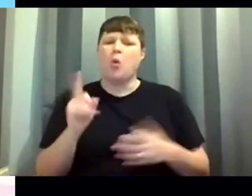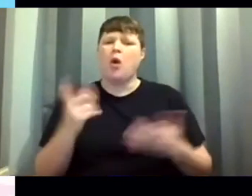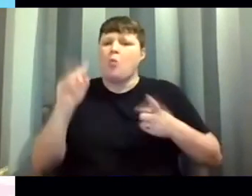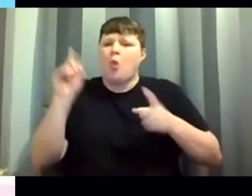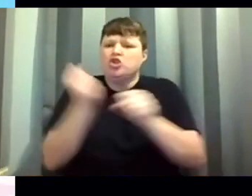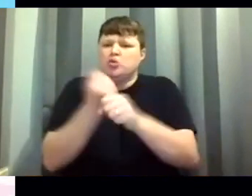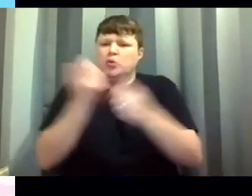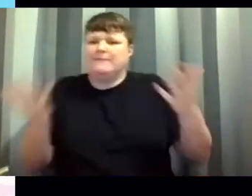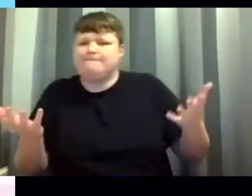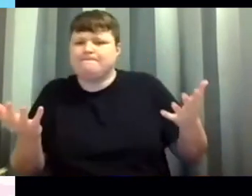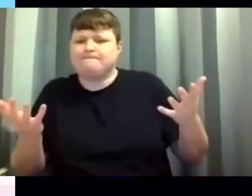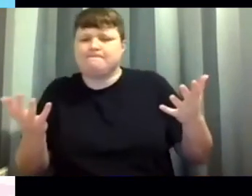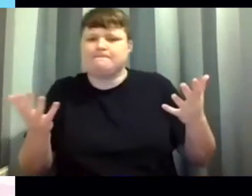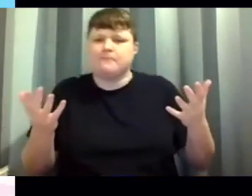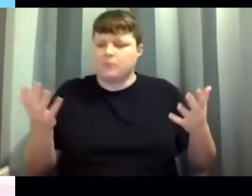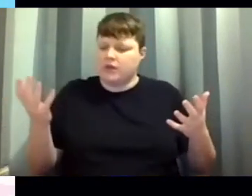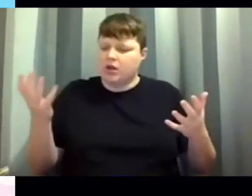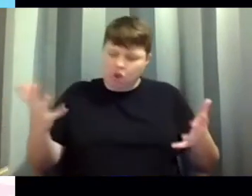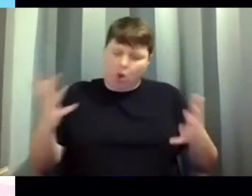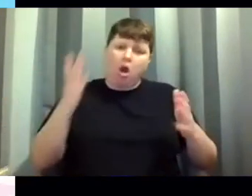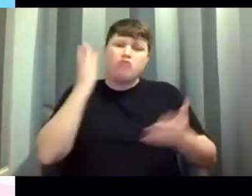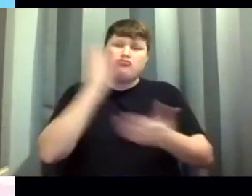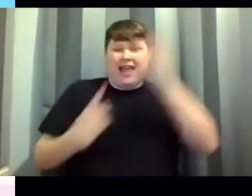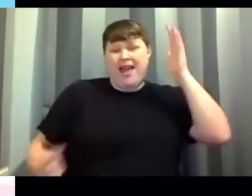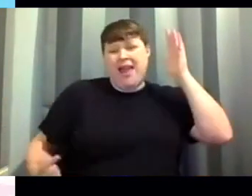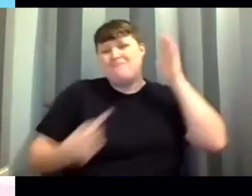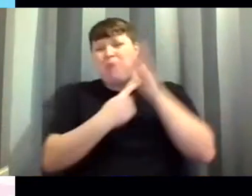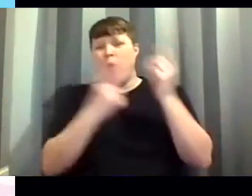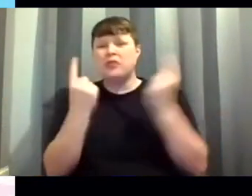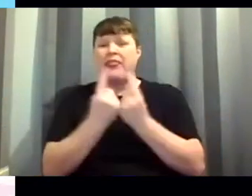the most common, important thing for trans people's transitions is transitioning socially and hormone